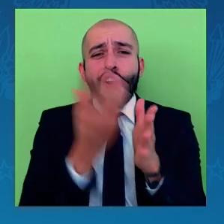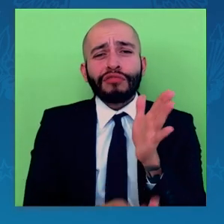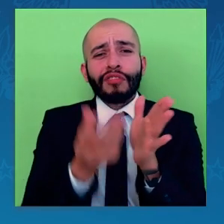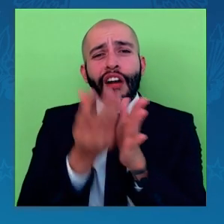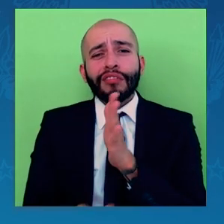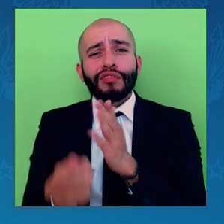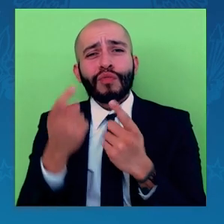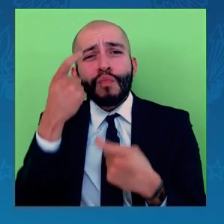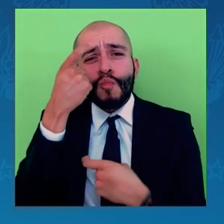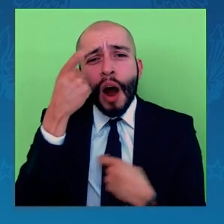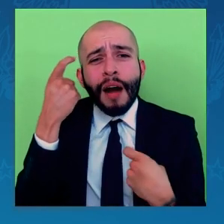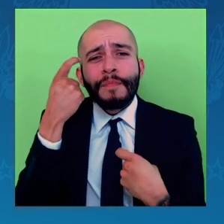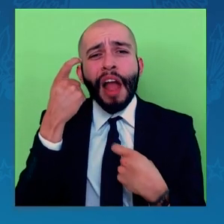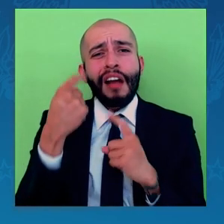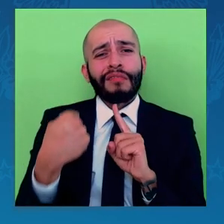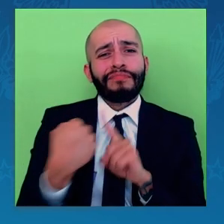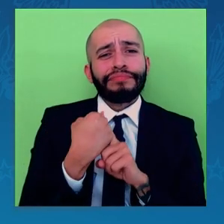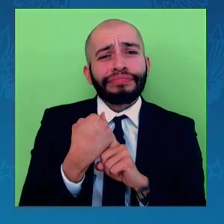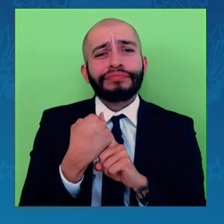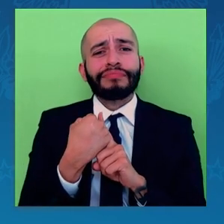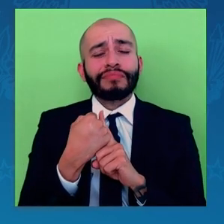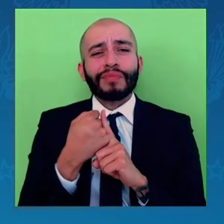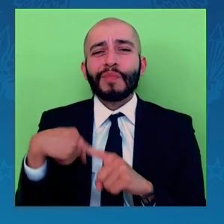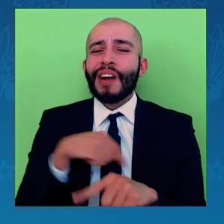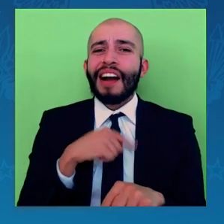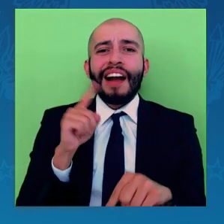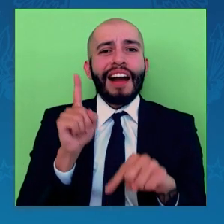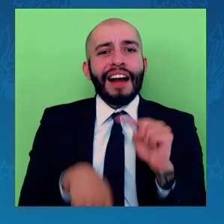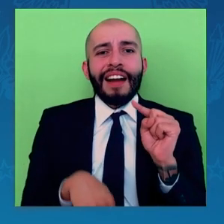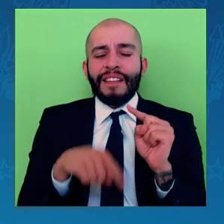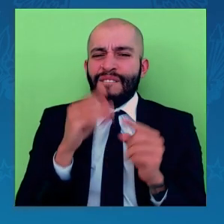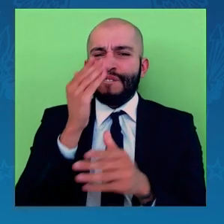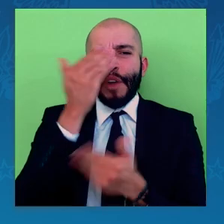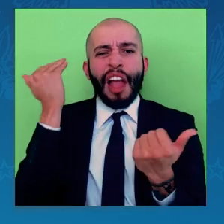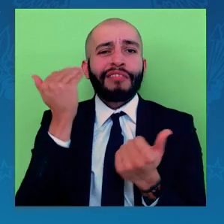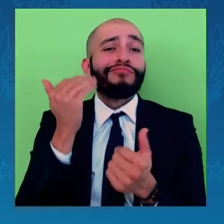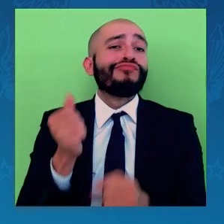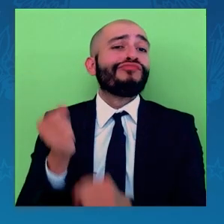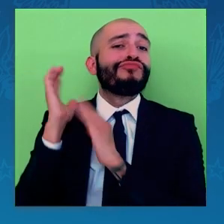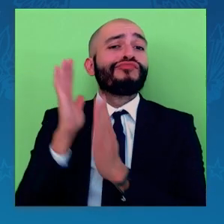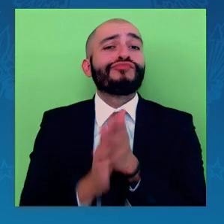that we have a critical responsibility to take care of those who have taken care of us.